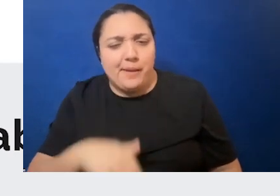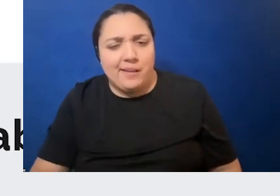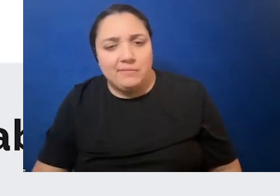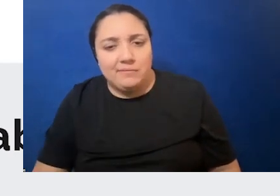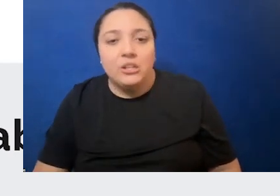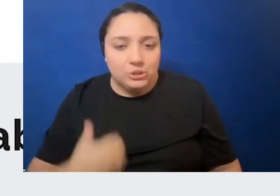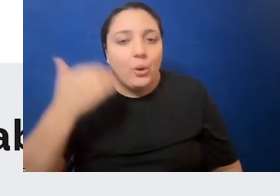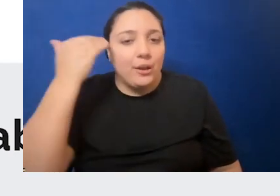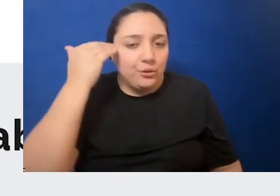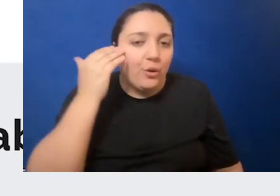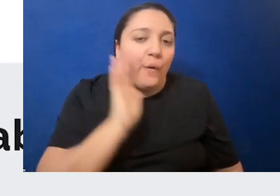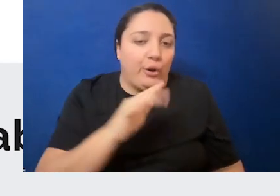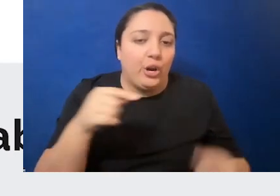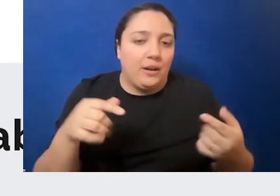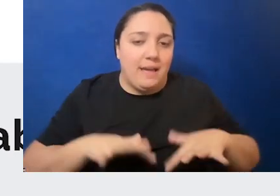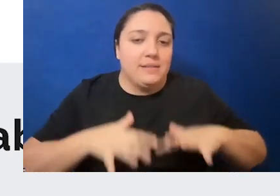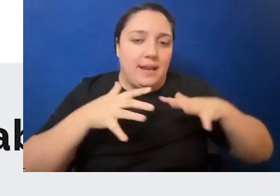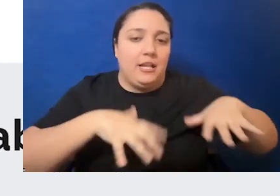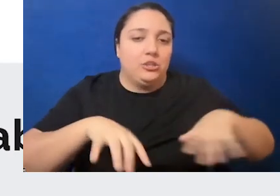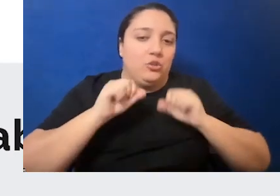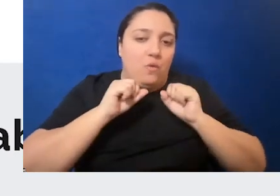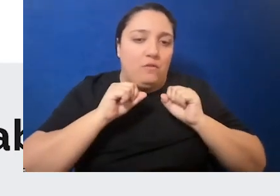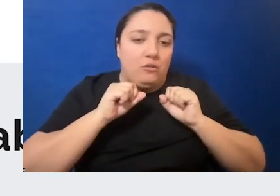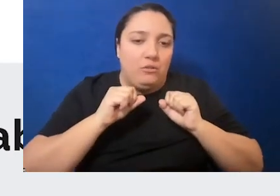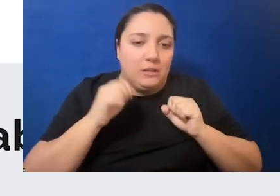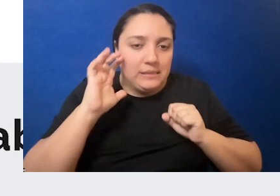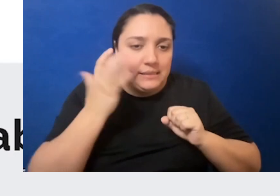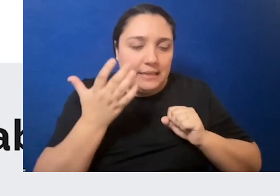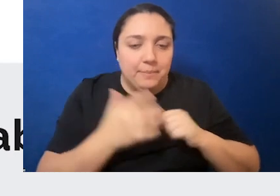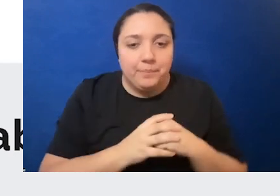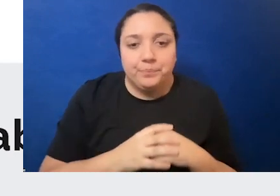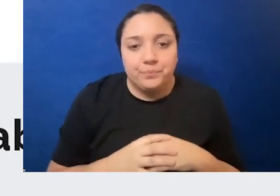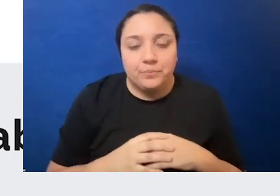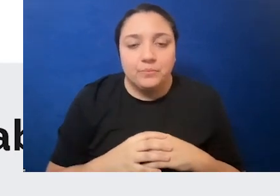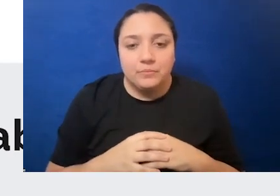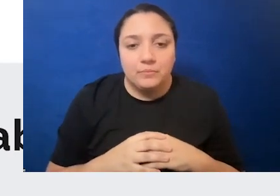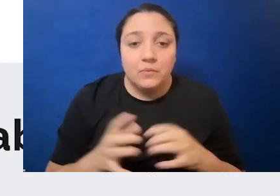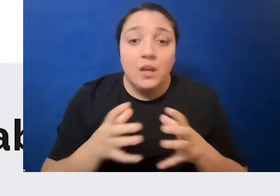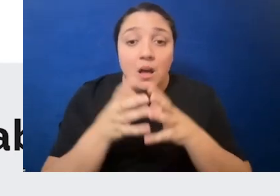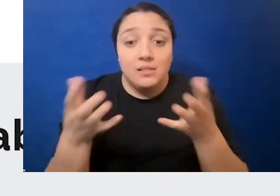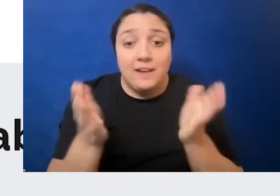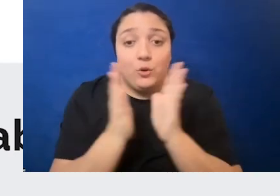IS NOT AS BAD AS SHE MADE IT SOUND SO THE ANXIETY TOOK OVER.